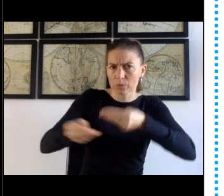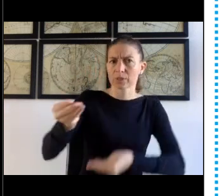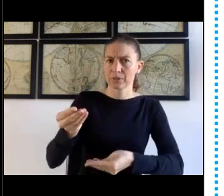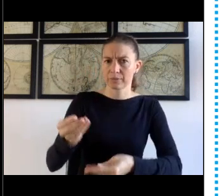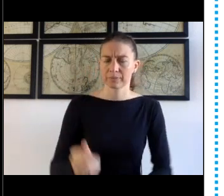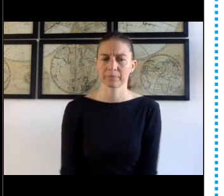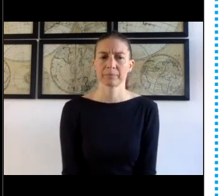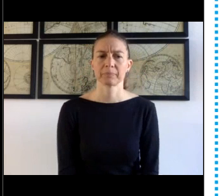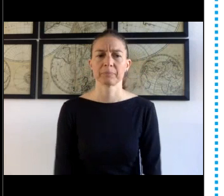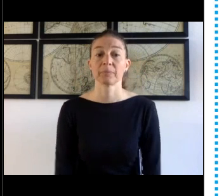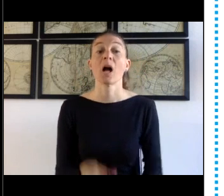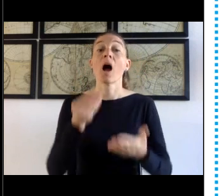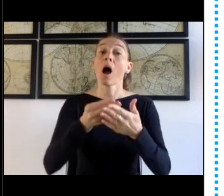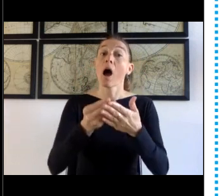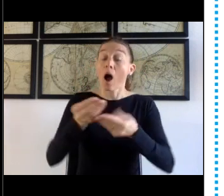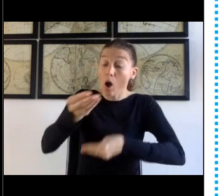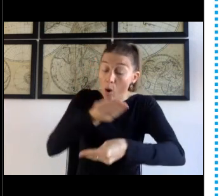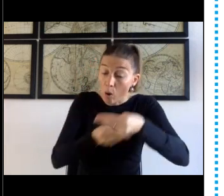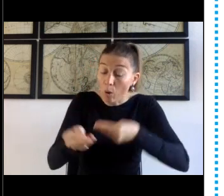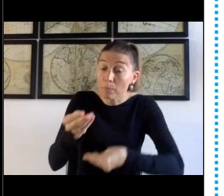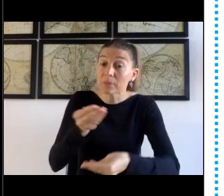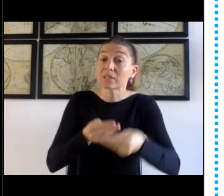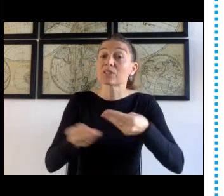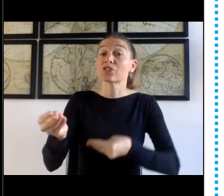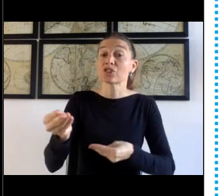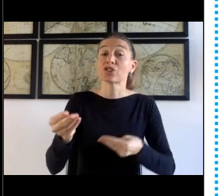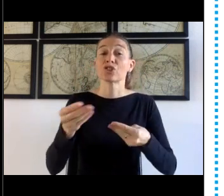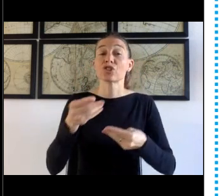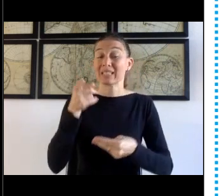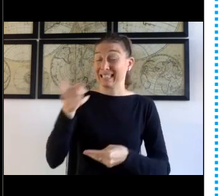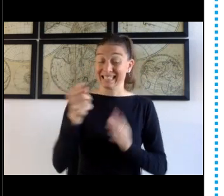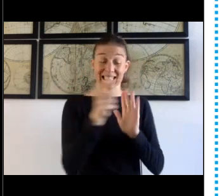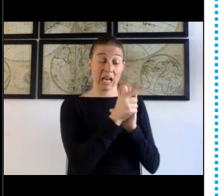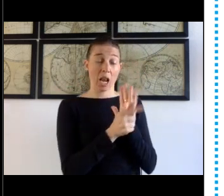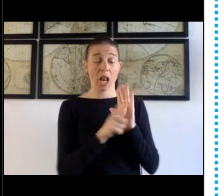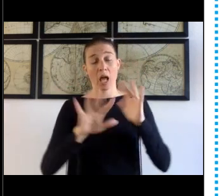it's approximately of 1290 Euro.